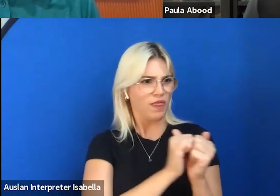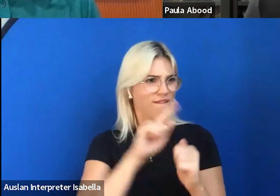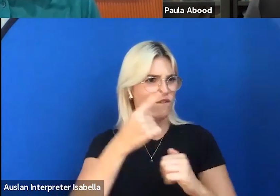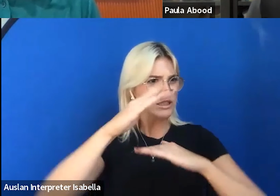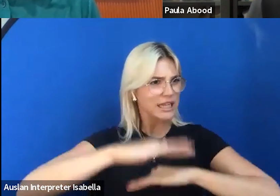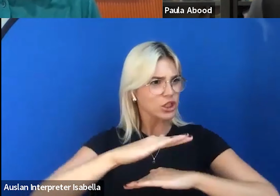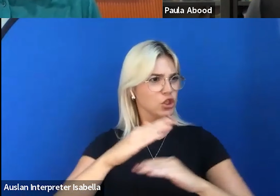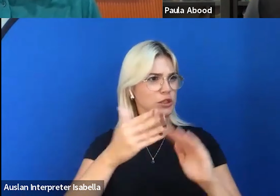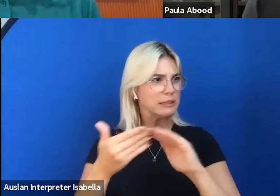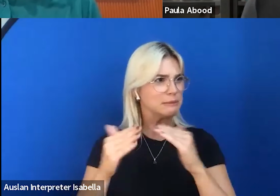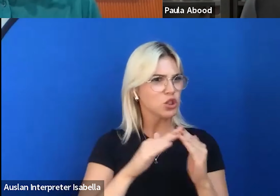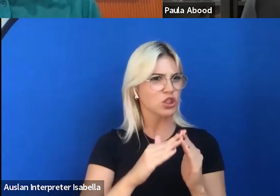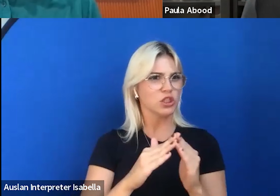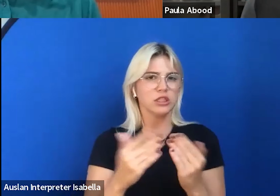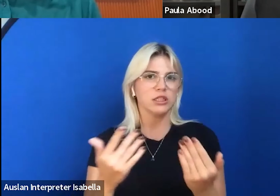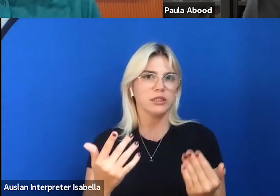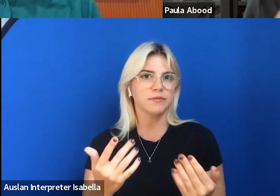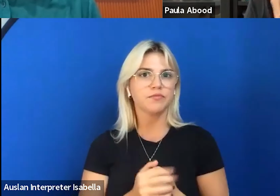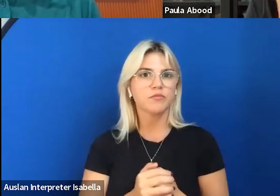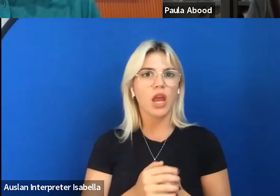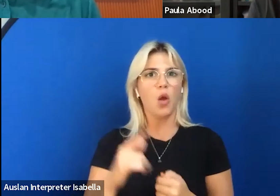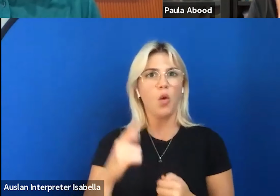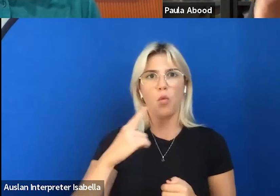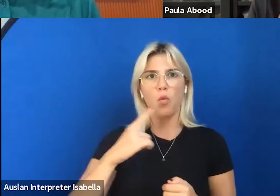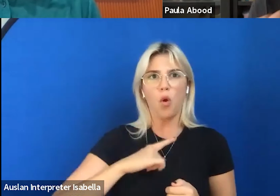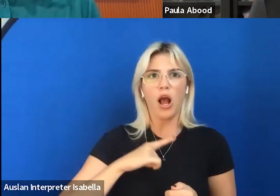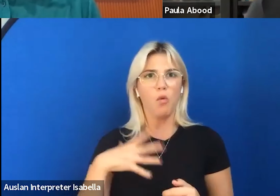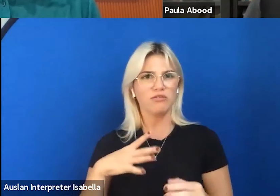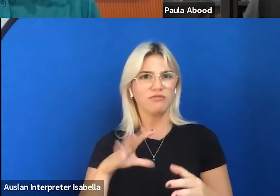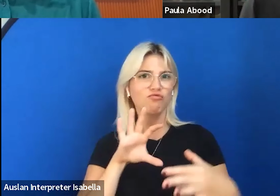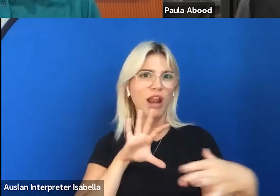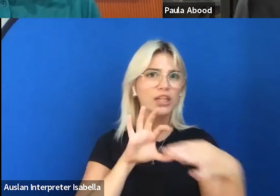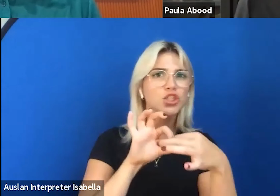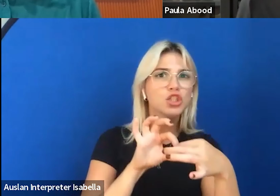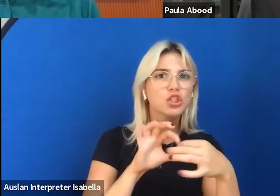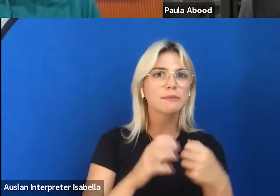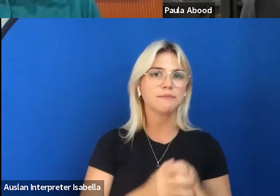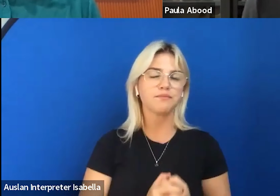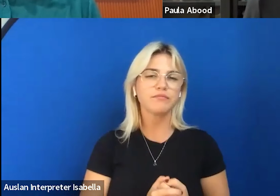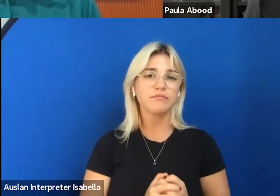of the partnership or relationship. I think this way for all involved,